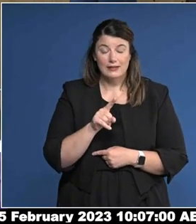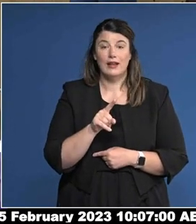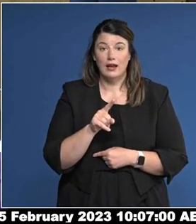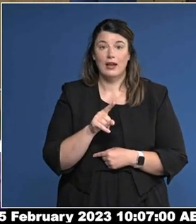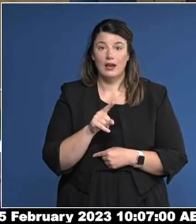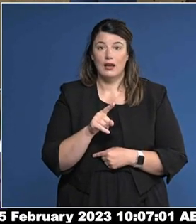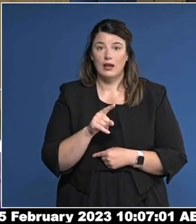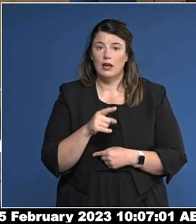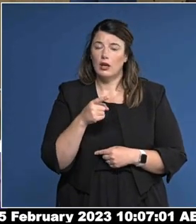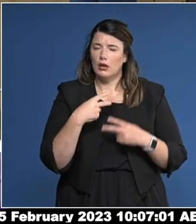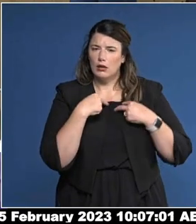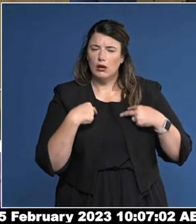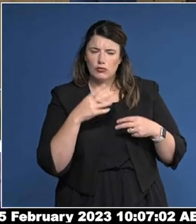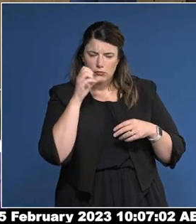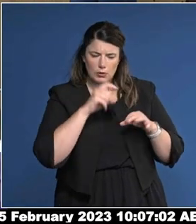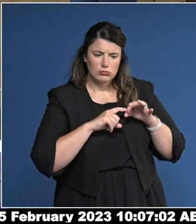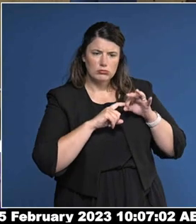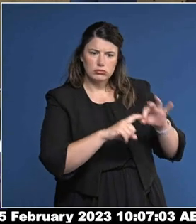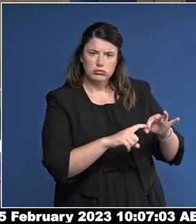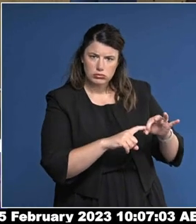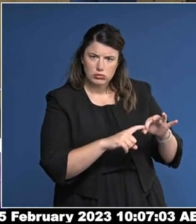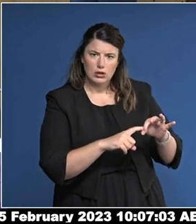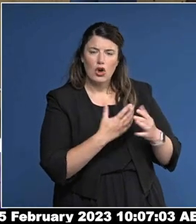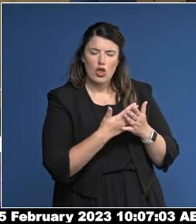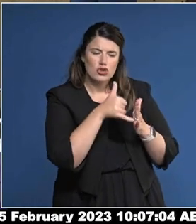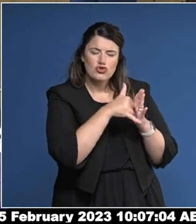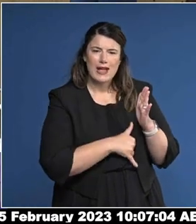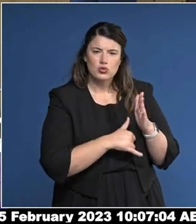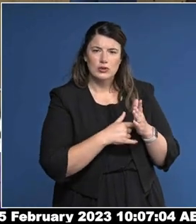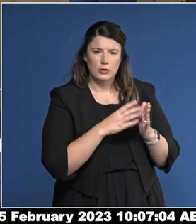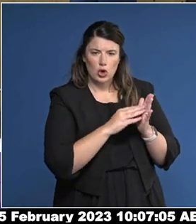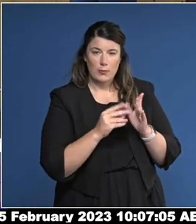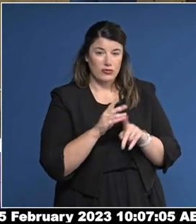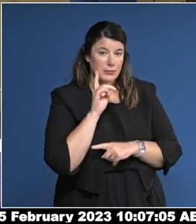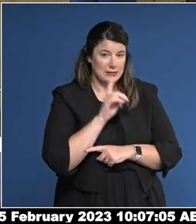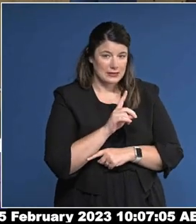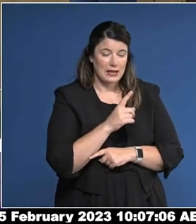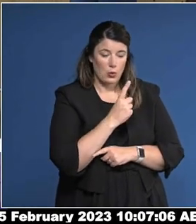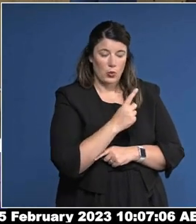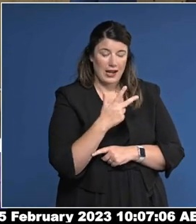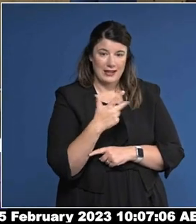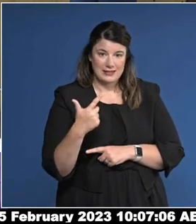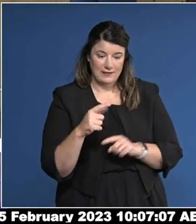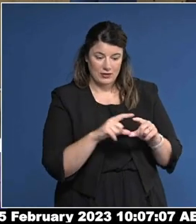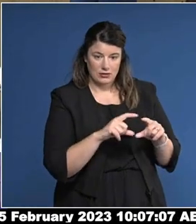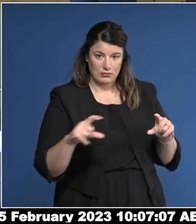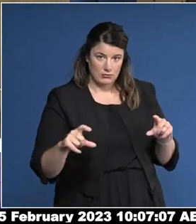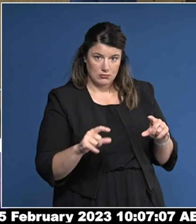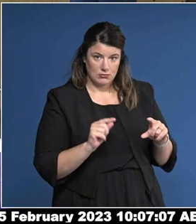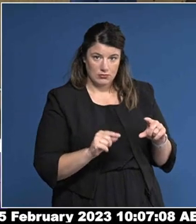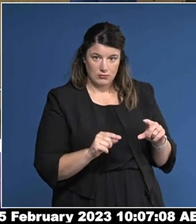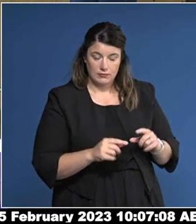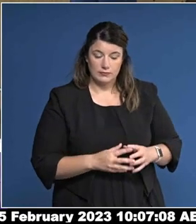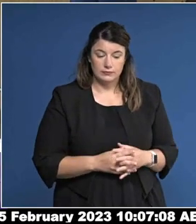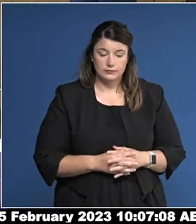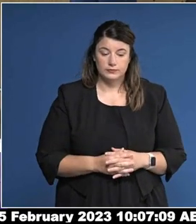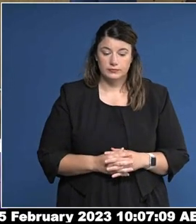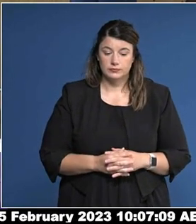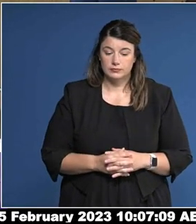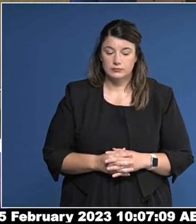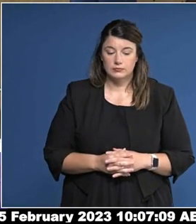Eastman at page 187 of the transcript, Mr Hyland said that: